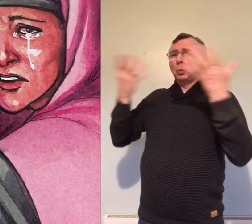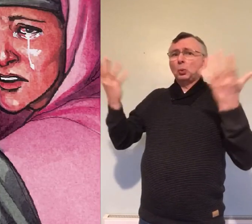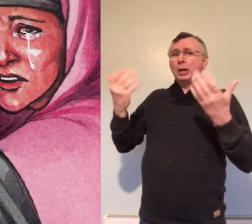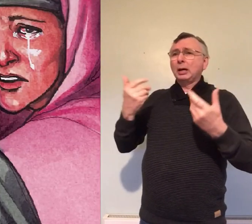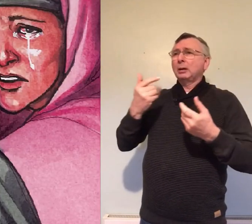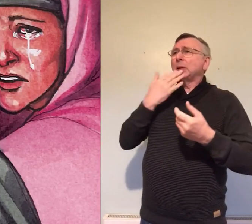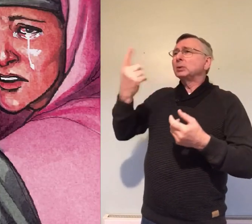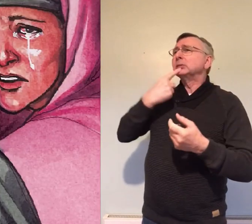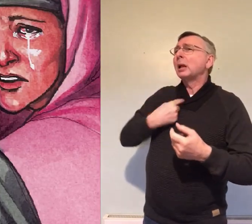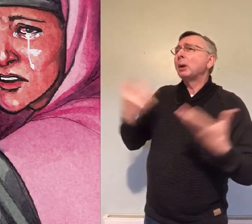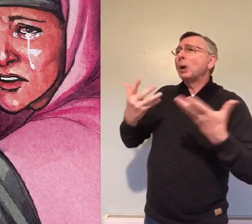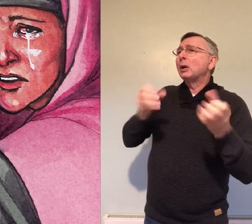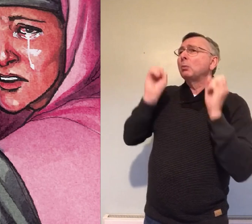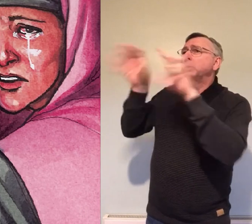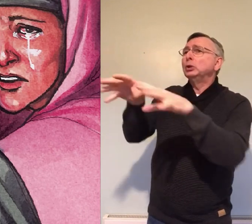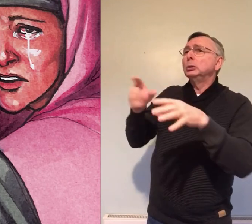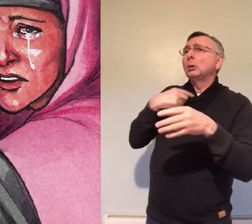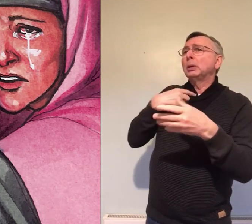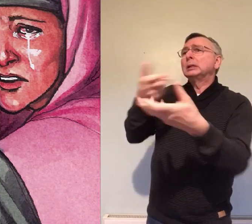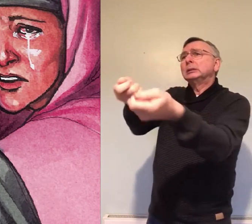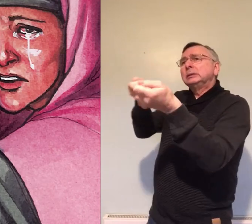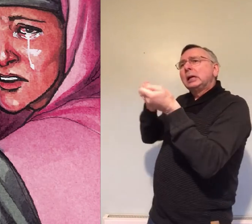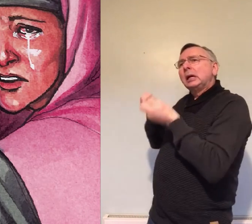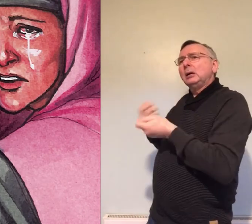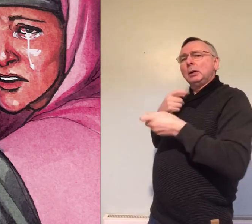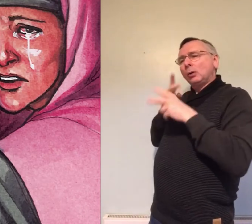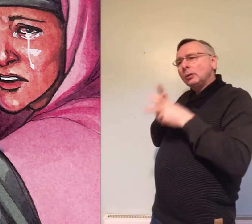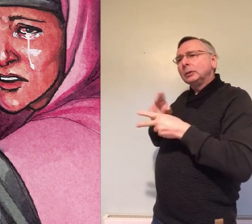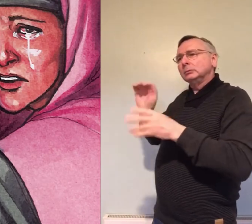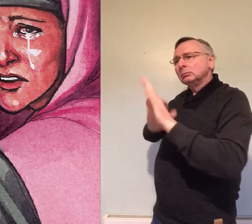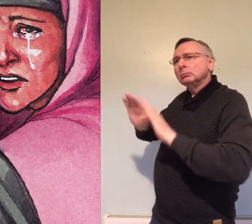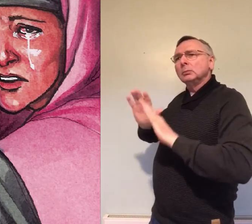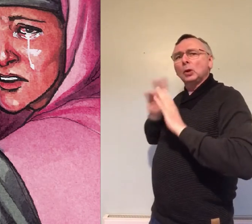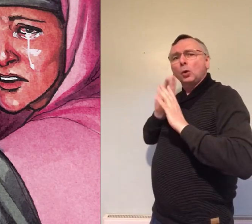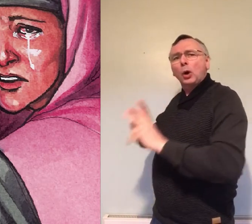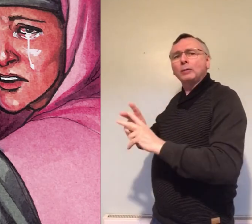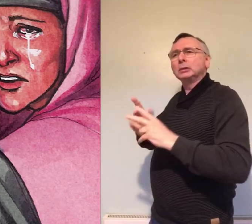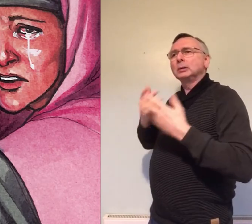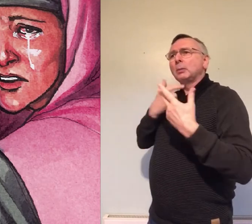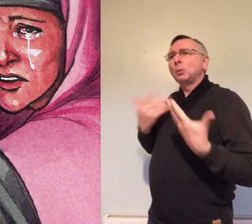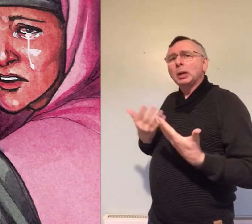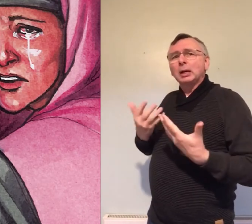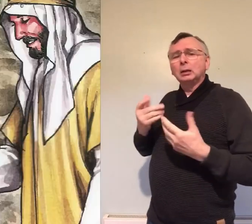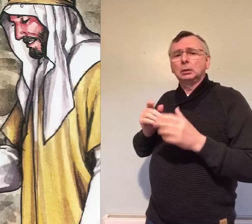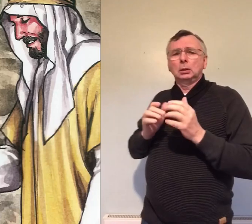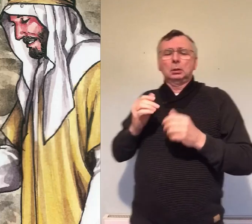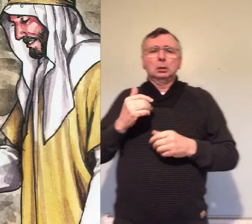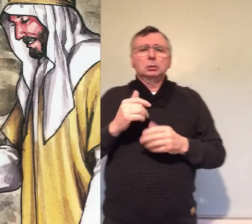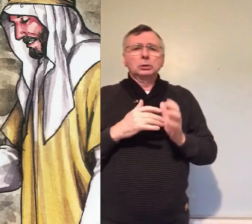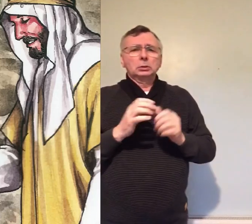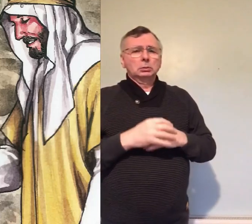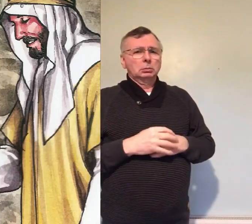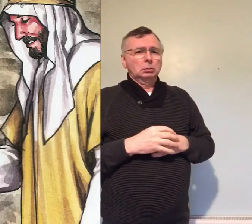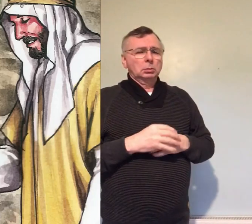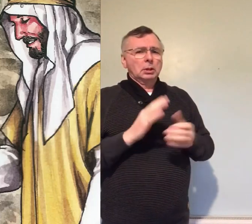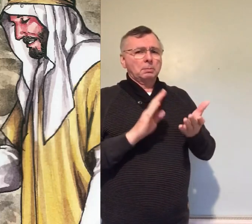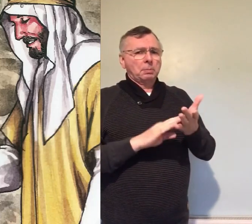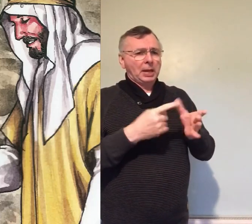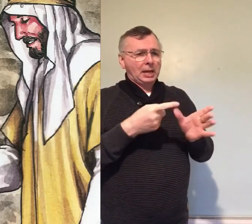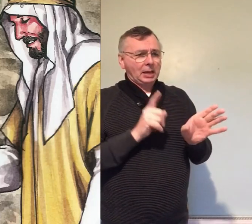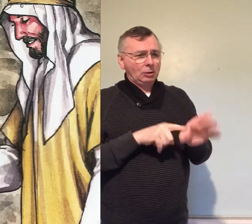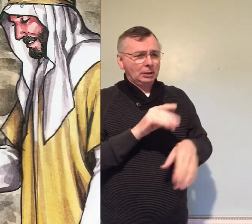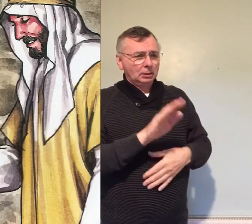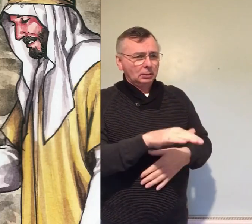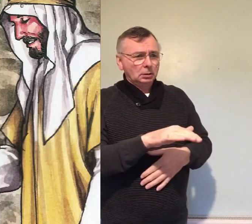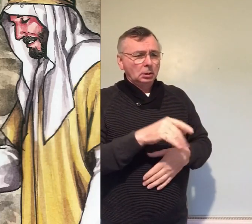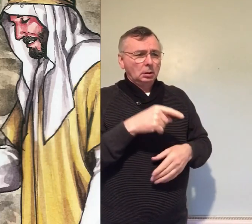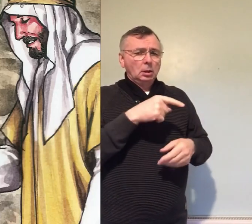put him and I'll go and look after him and get him Jesus simply said to her Mary and suddenly